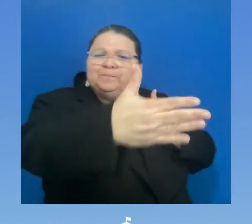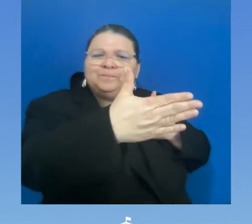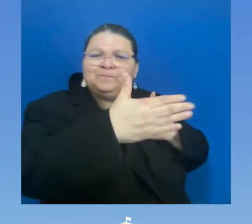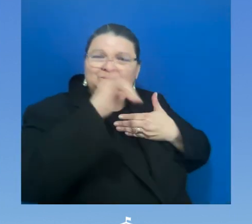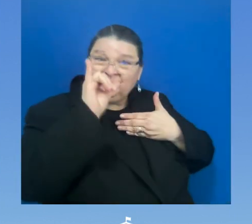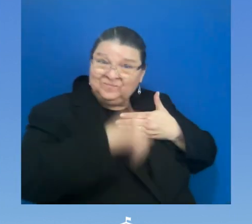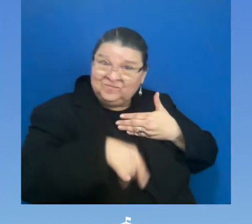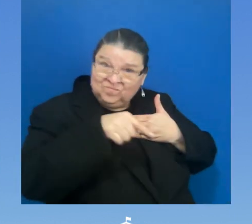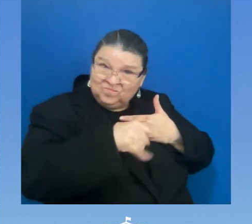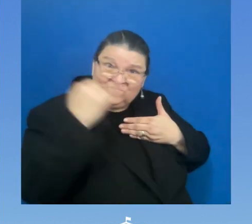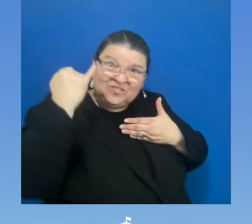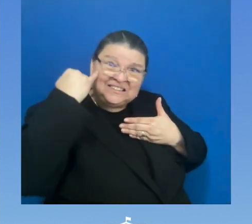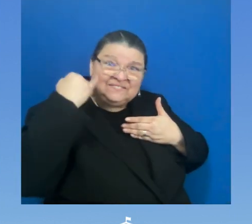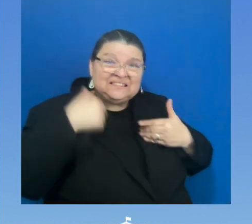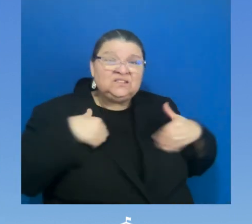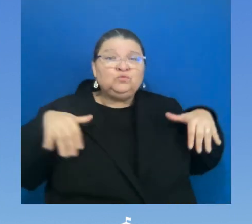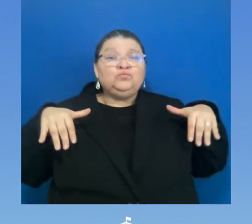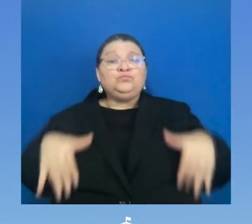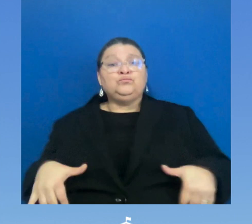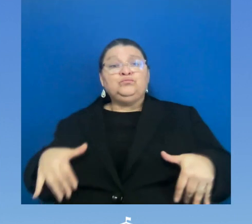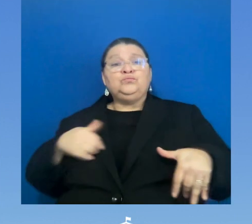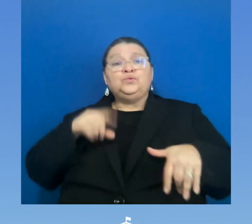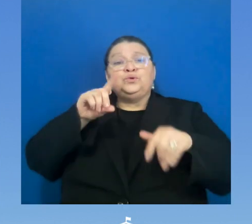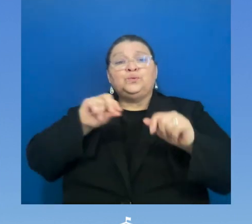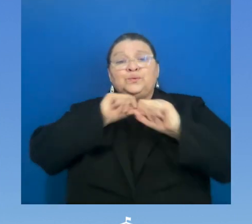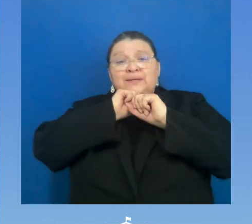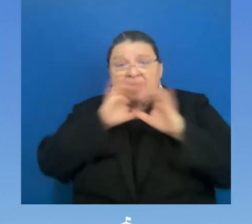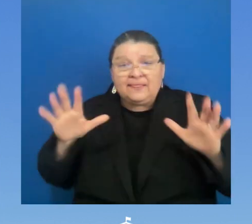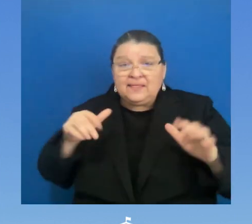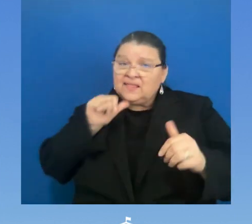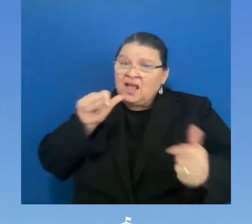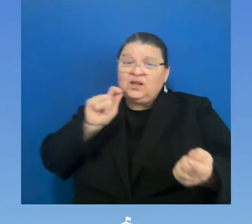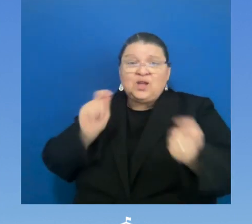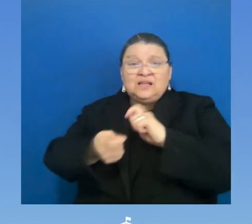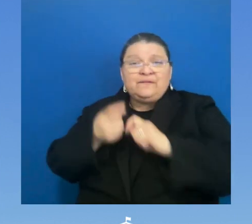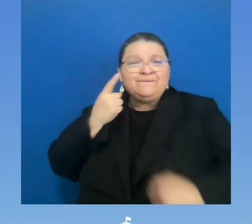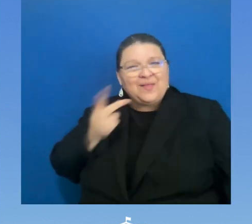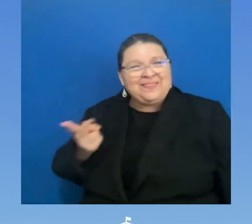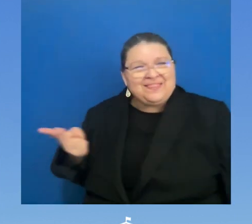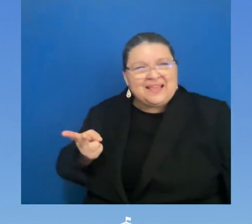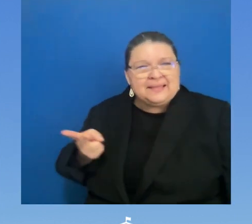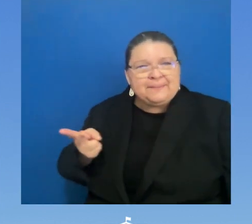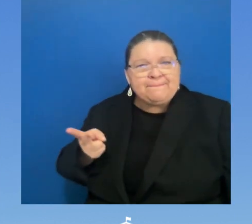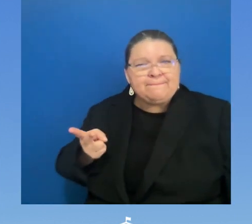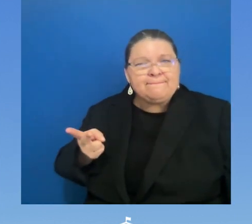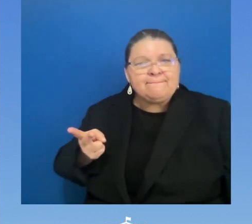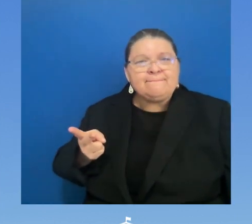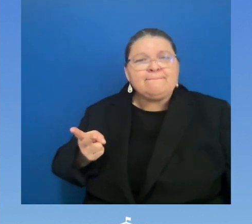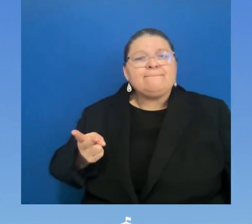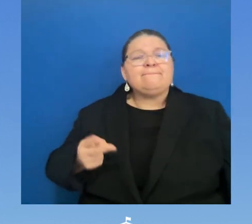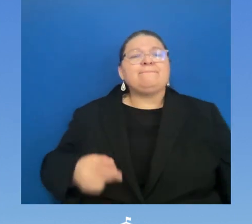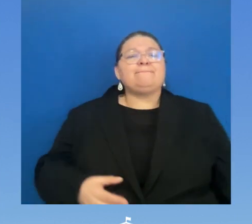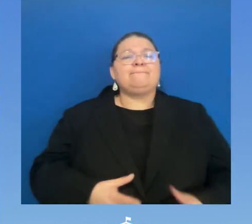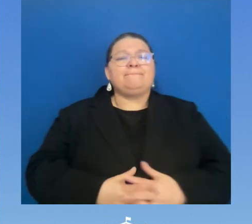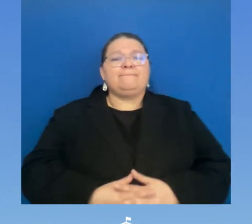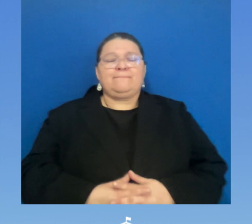With the county office deemed as a neutral policy made the wrong assumption, it assumed that we all come from equal parts